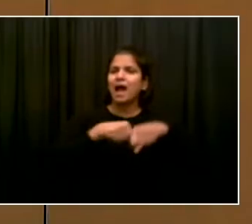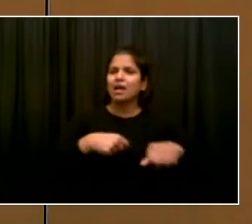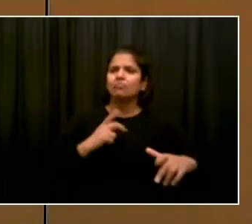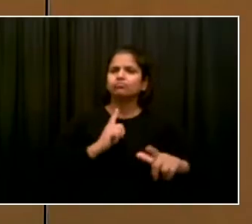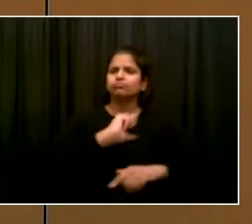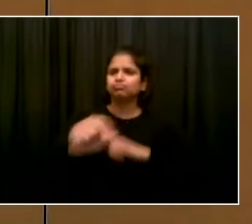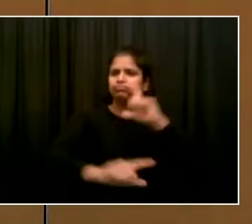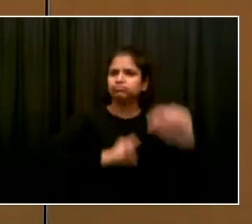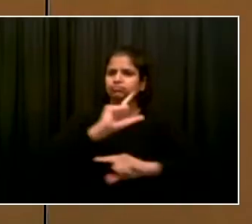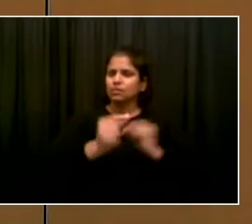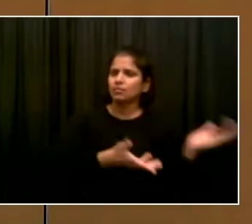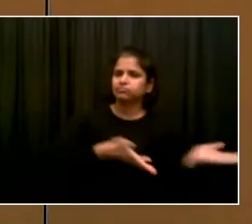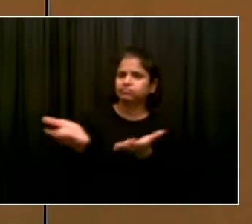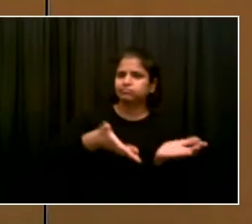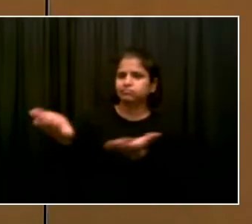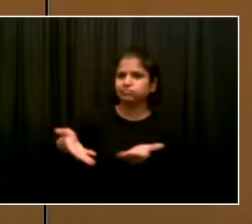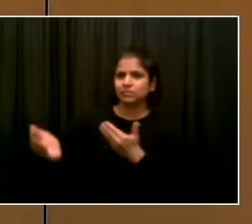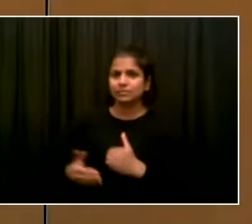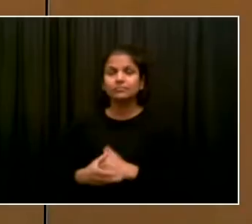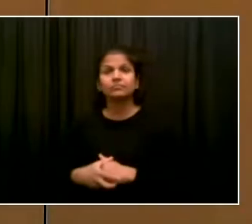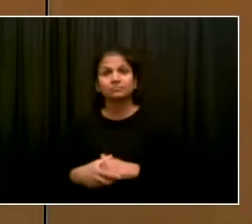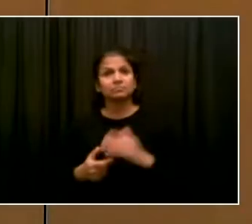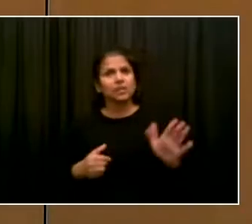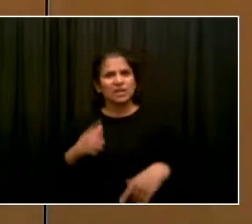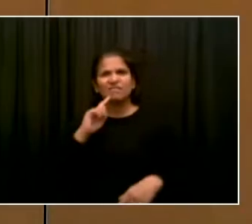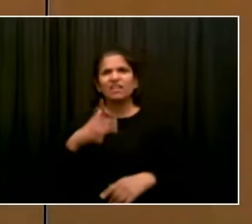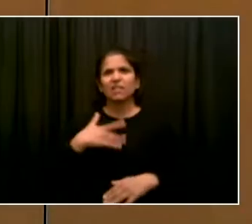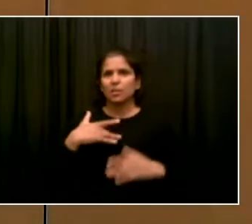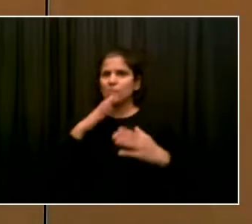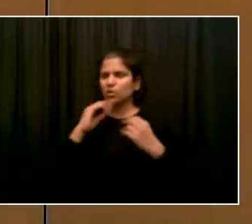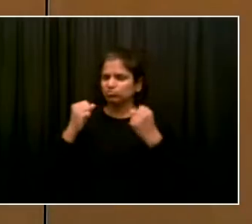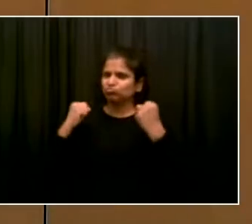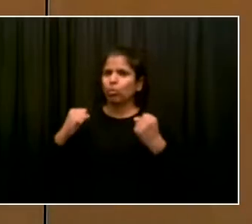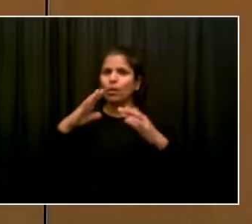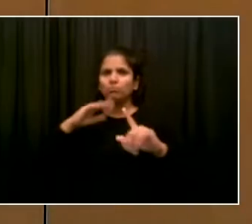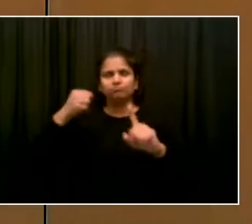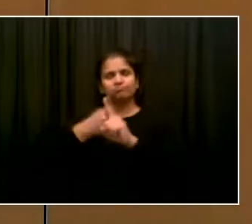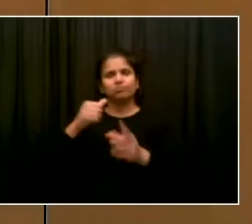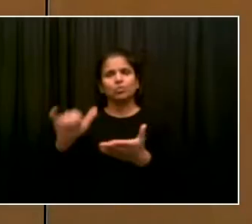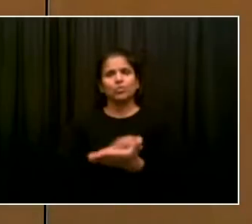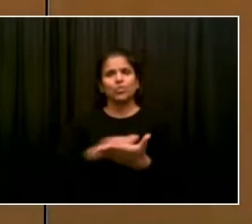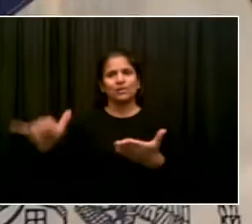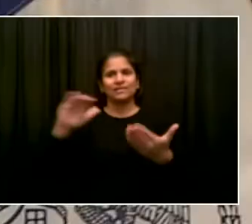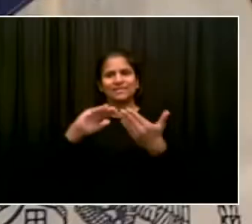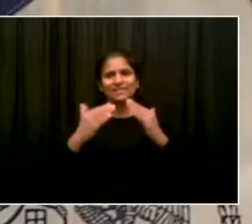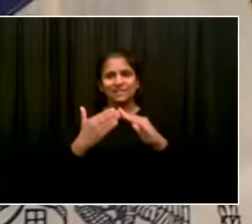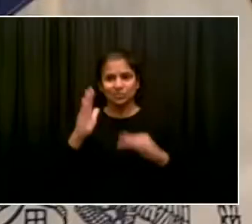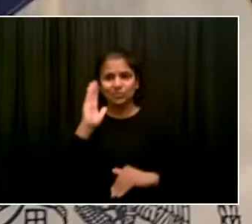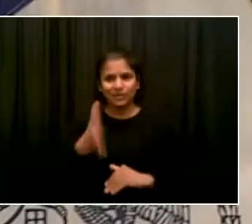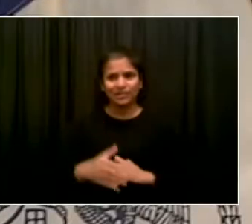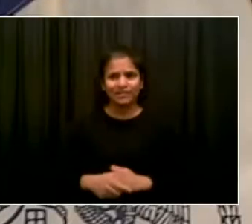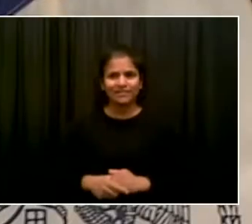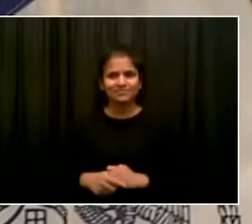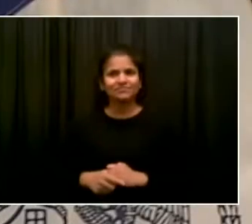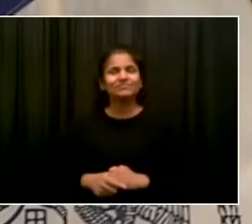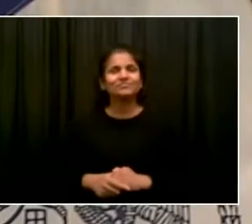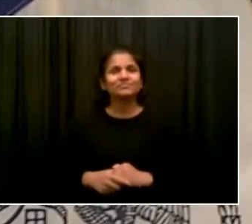DO THAT. WERE DETMIERNED TO MAKTHE AT HAPPEN AND CERTAINLY RECOGNIZE